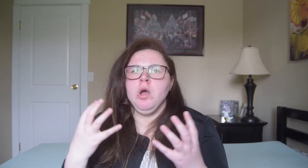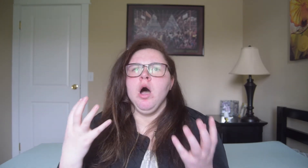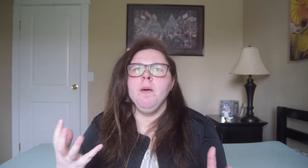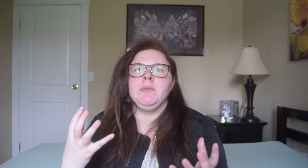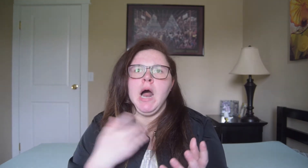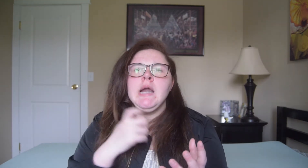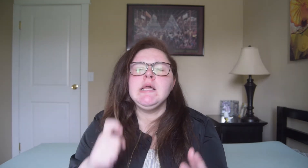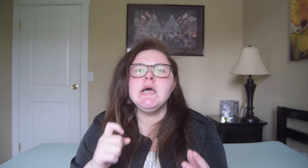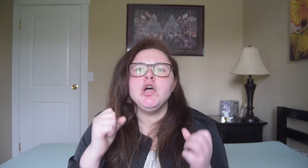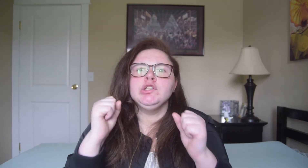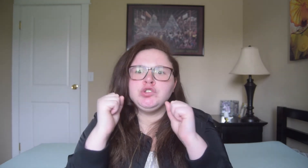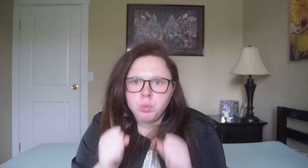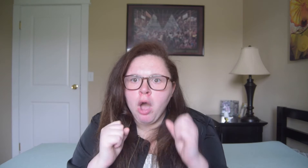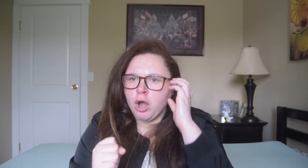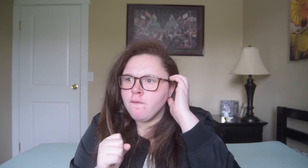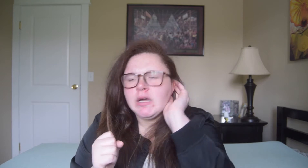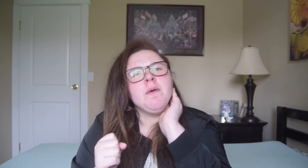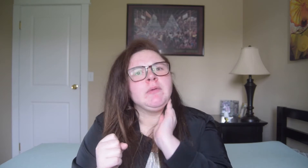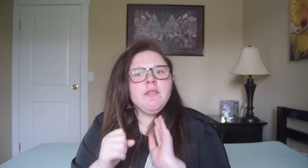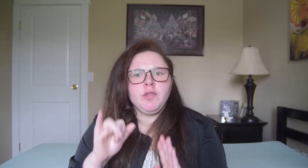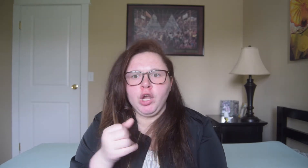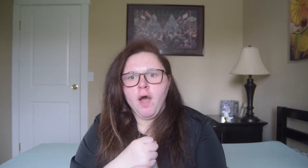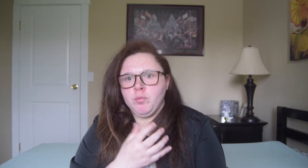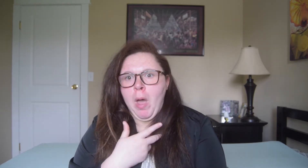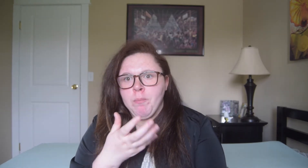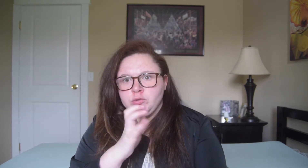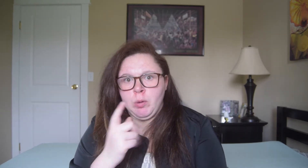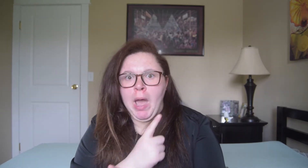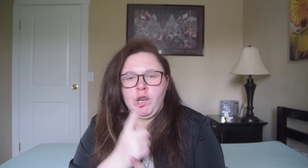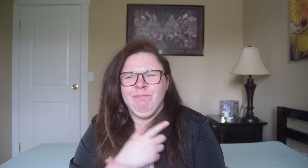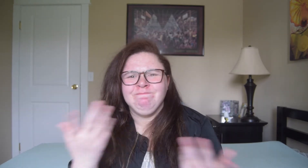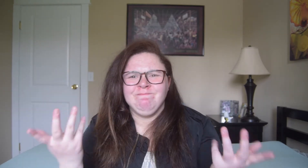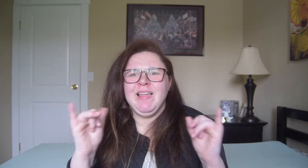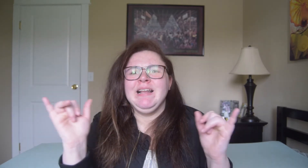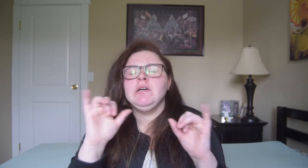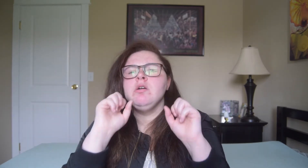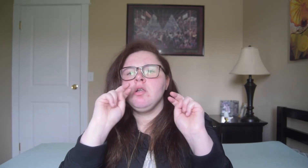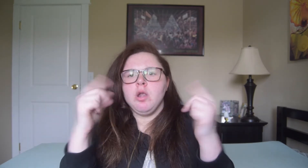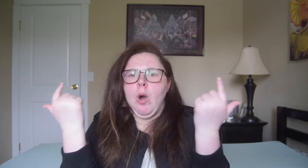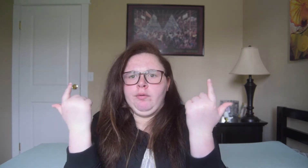I needed stronger coffee than regular drip coffee. It wasn't doing anything for me anymore